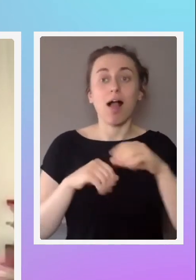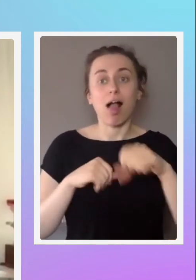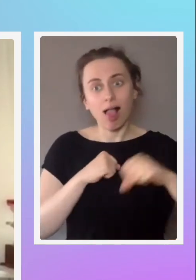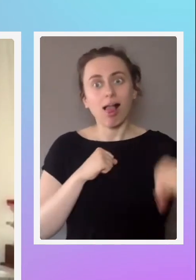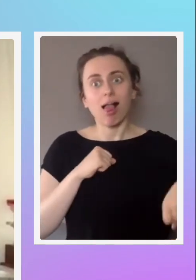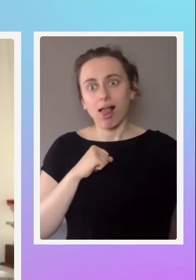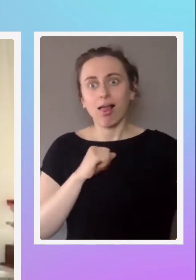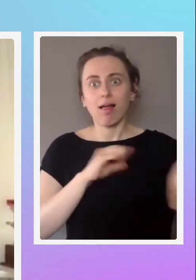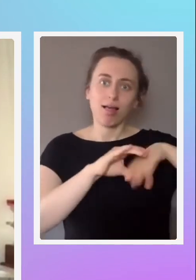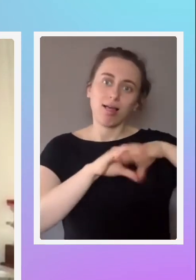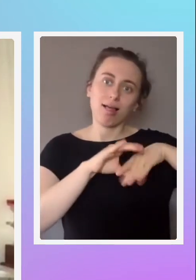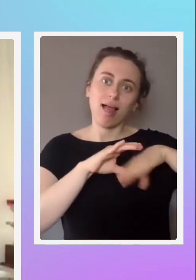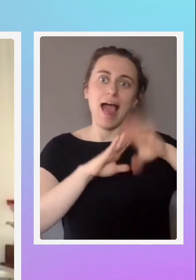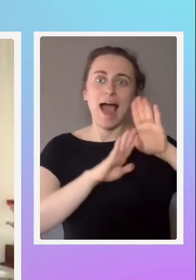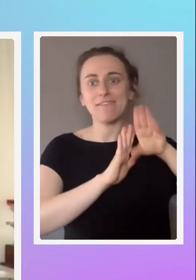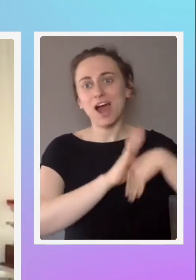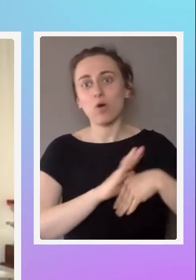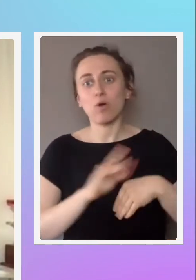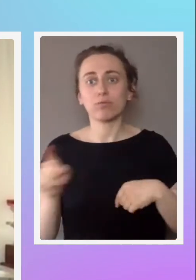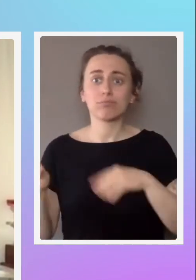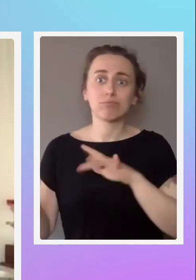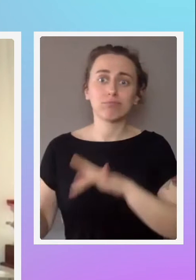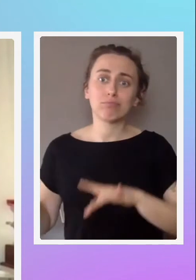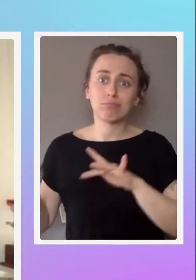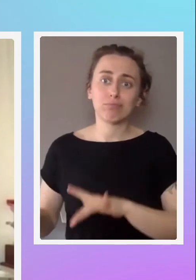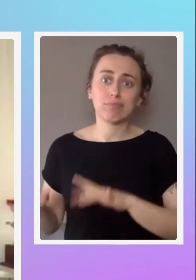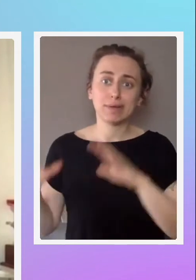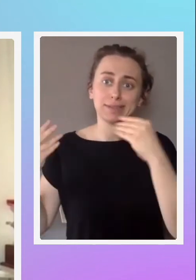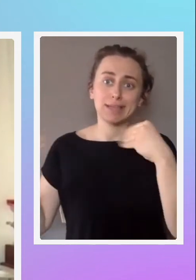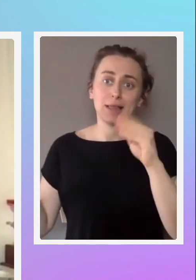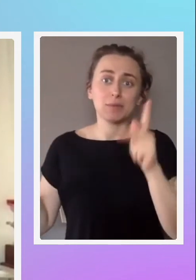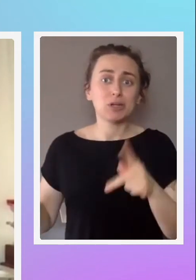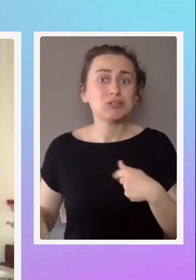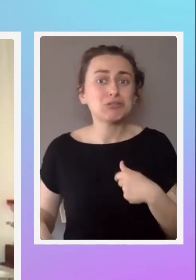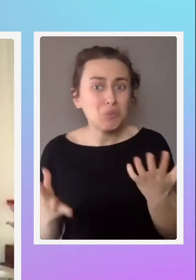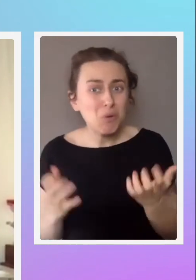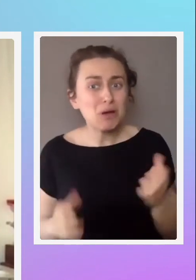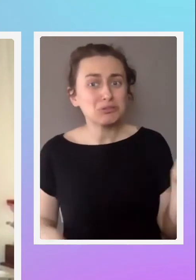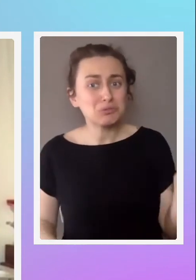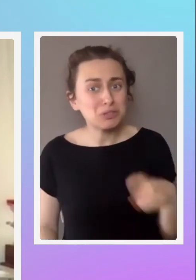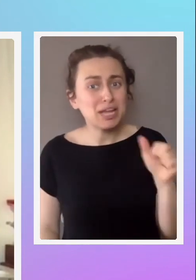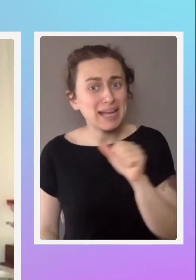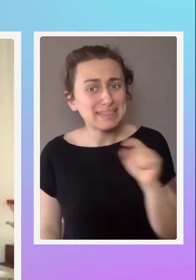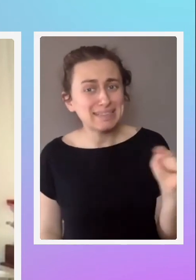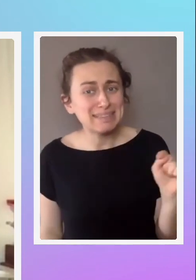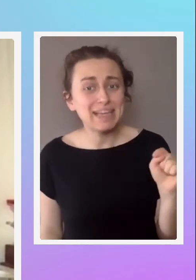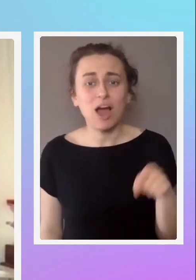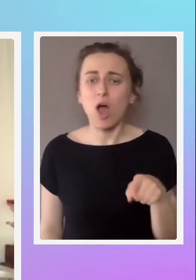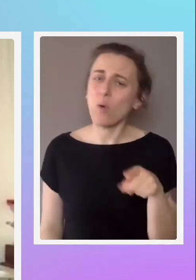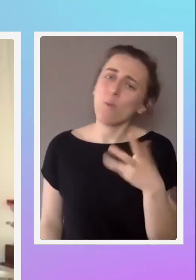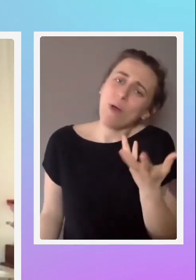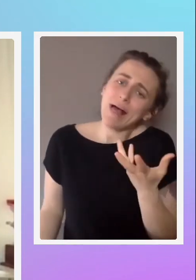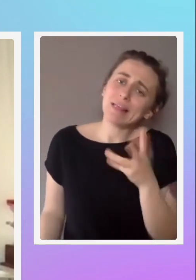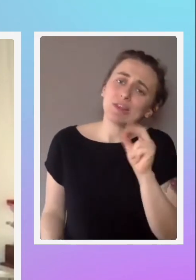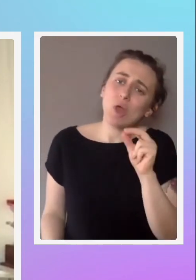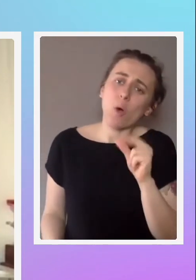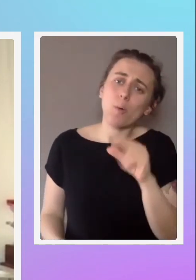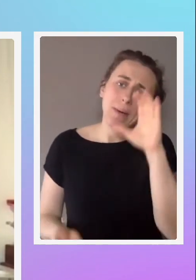This poor sales person is saying at the end would you like to switch to AT&T? And she says, "well, no my husband works for MCI,